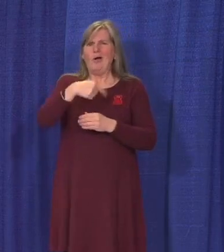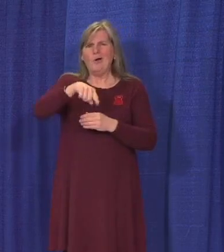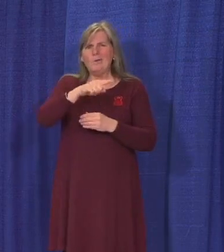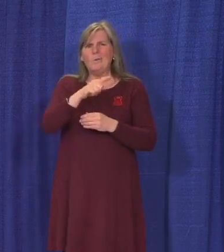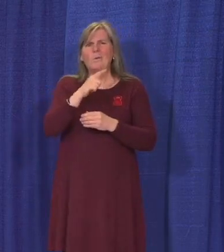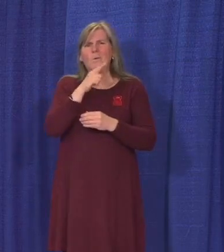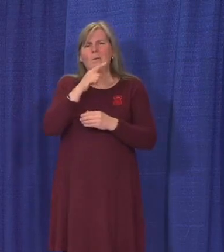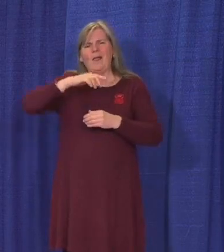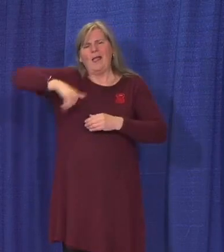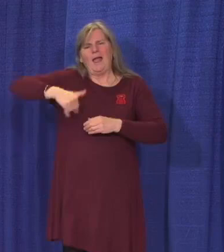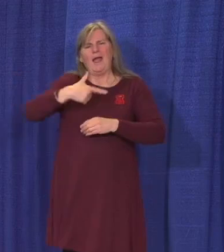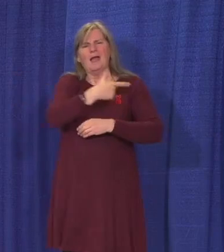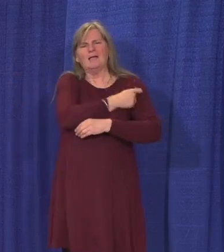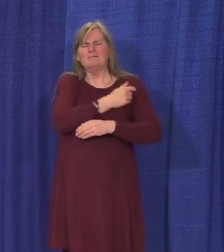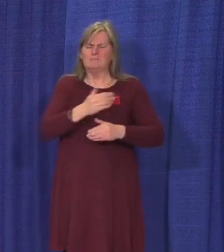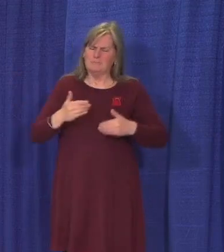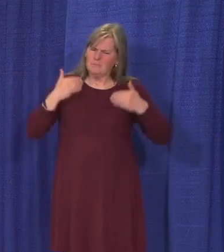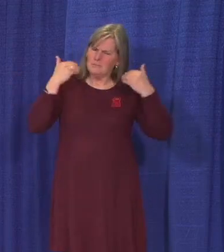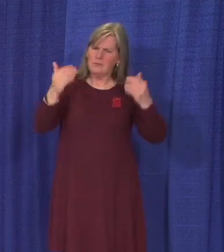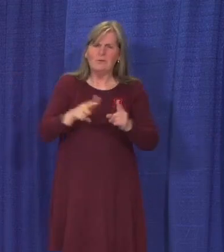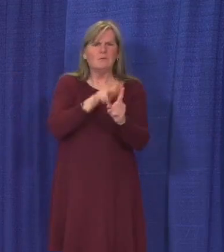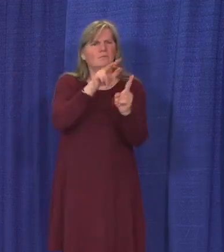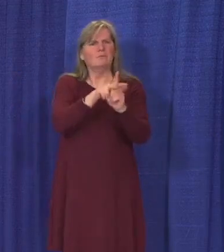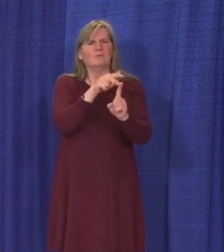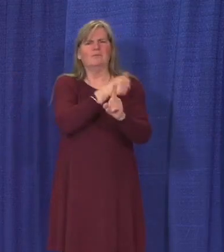We would not be in this position without the many sacrifices